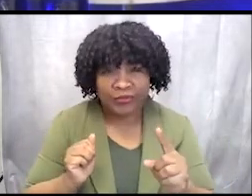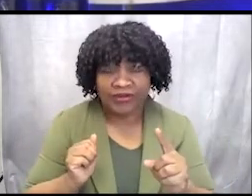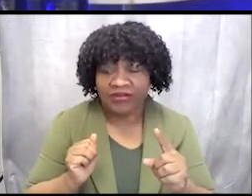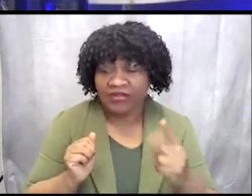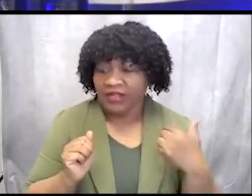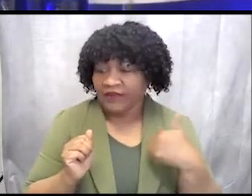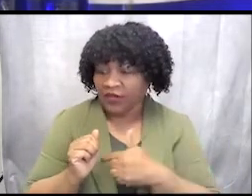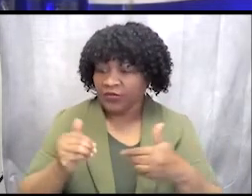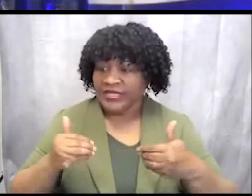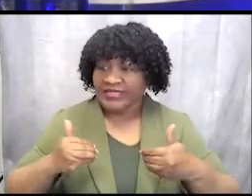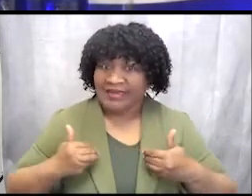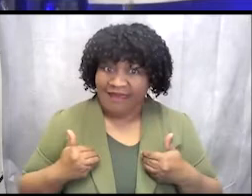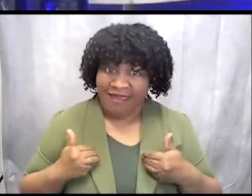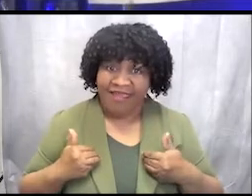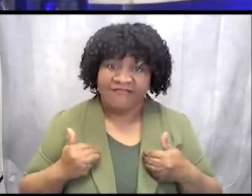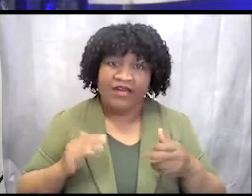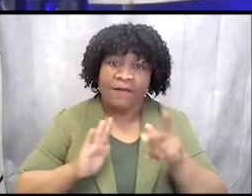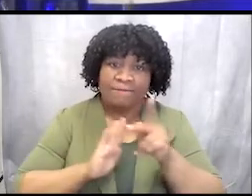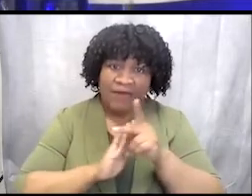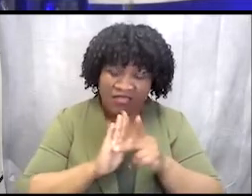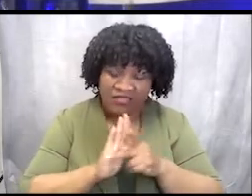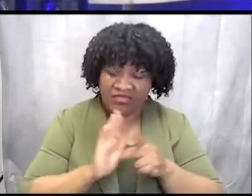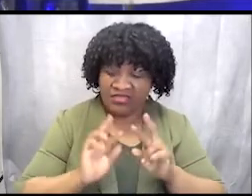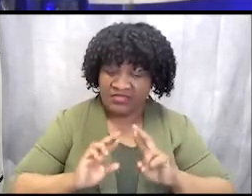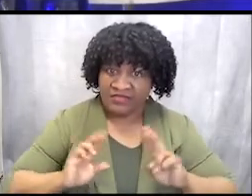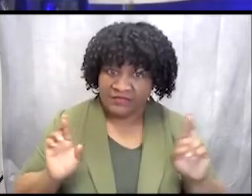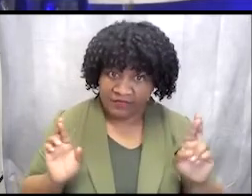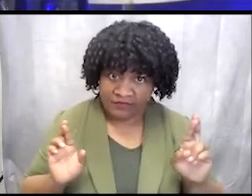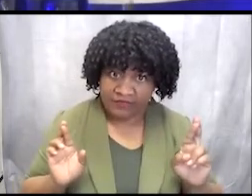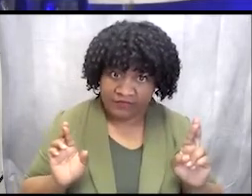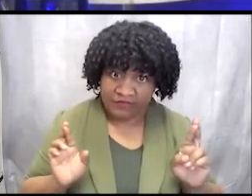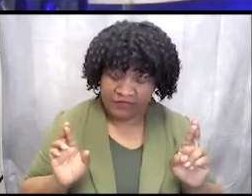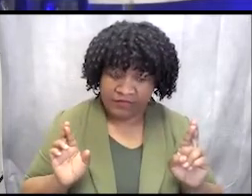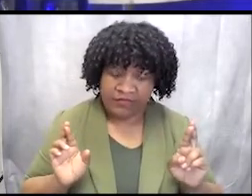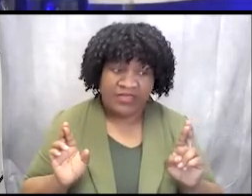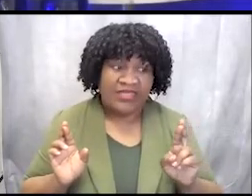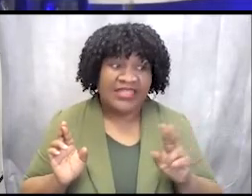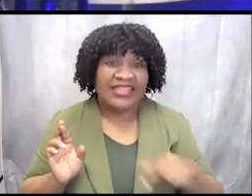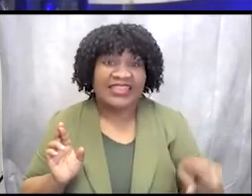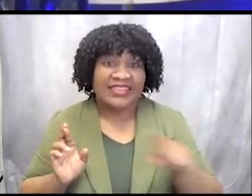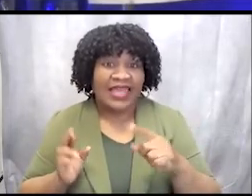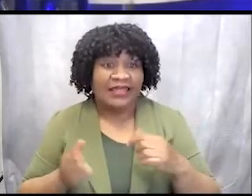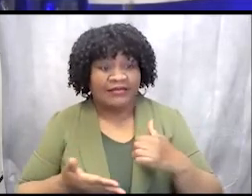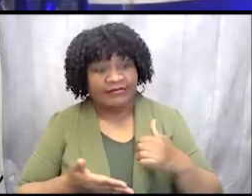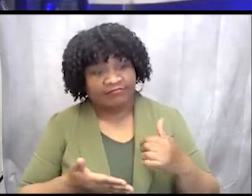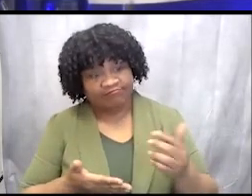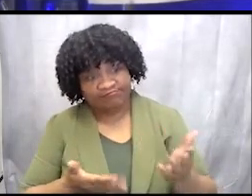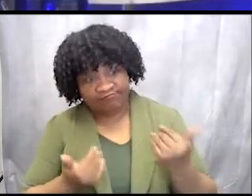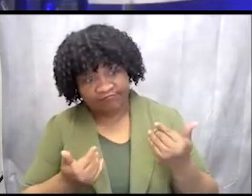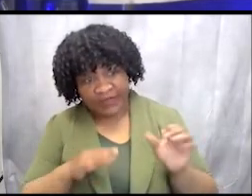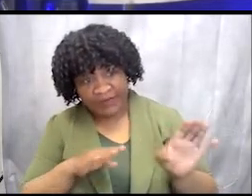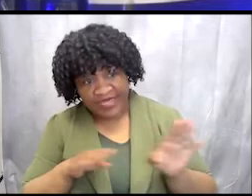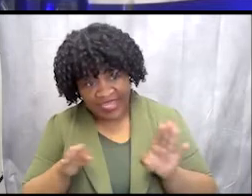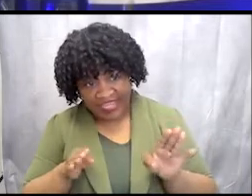that we have the kind of policies in place that drive the behaviors of adults